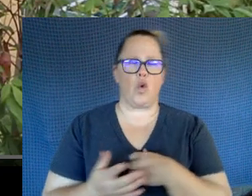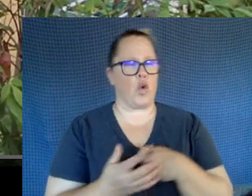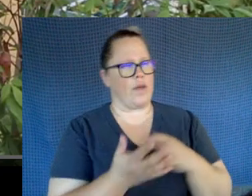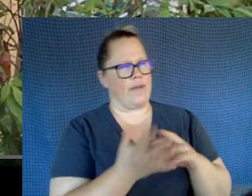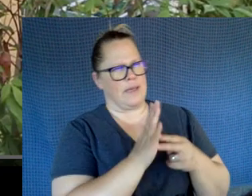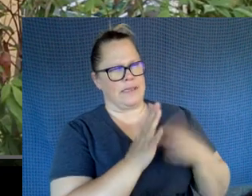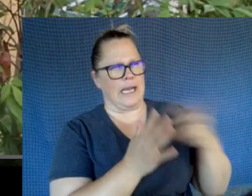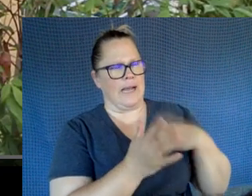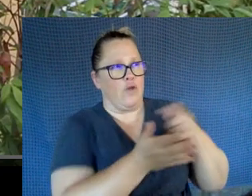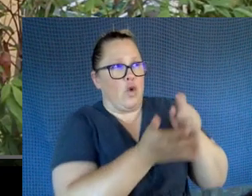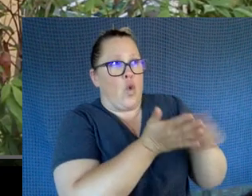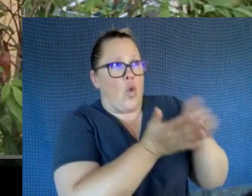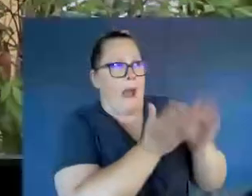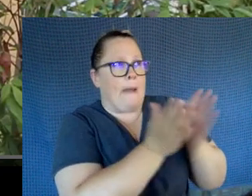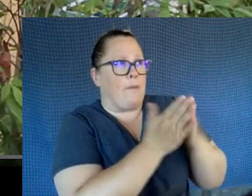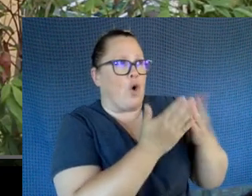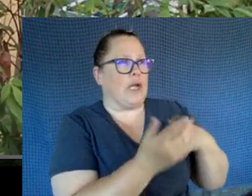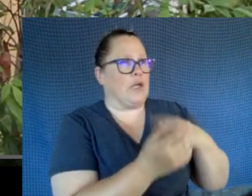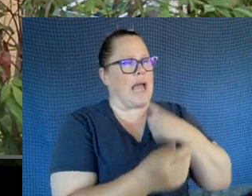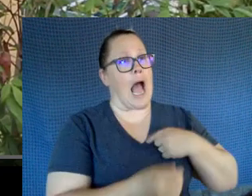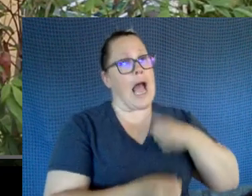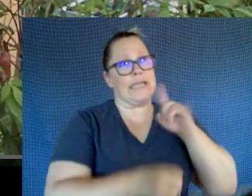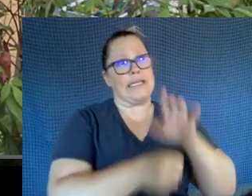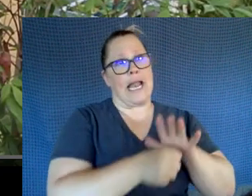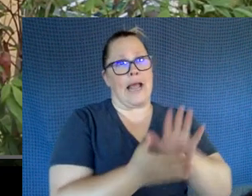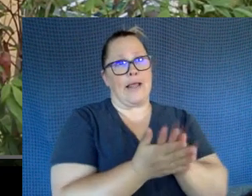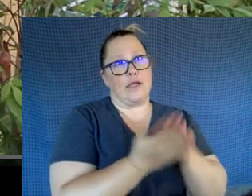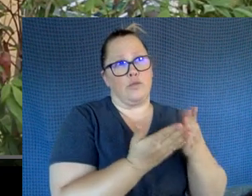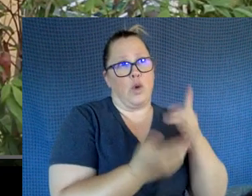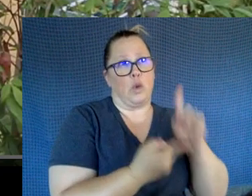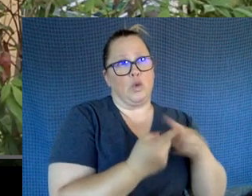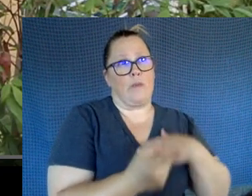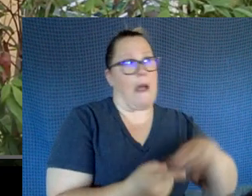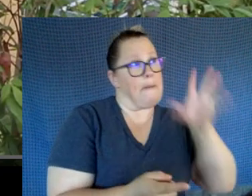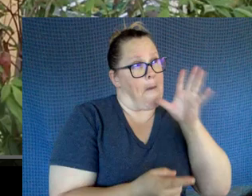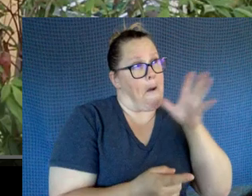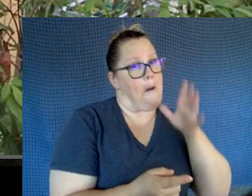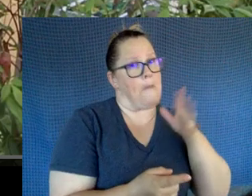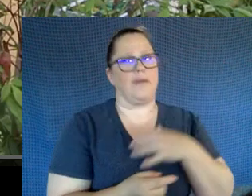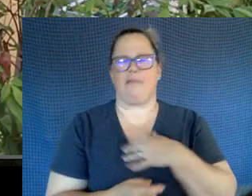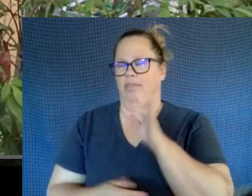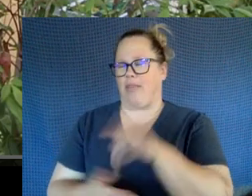dedicate this to my mom or the dog. And that's what the author did. For my mother